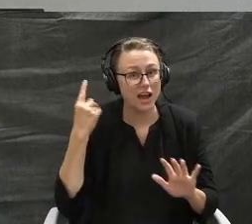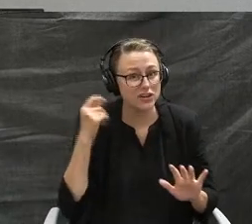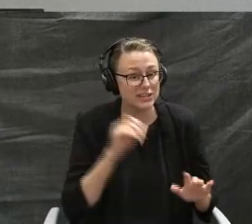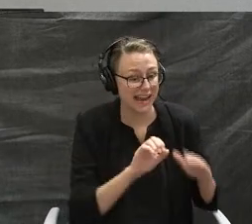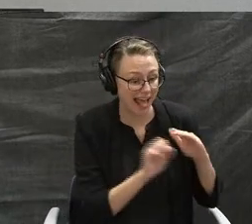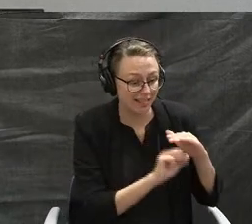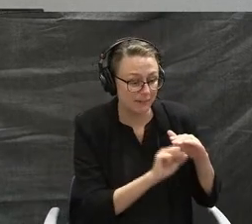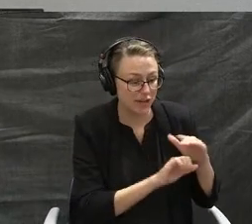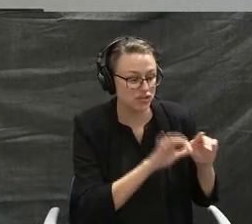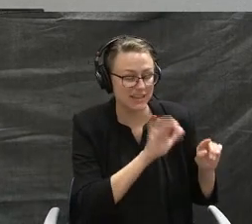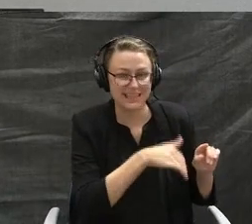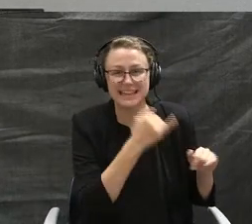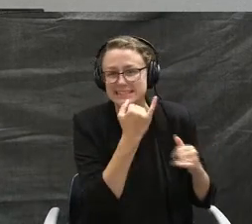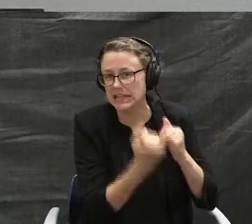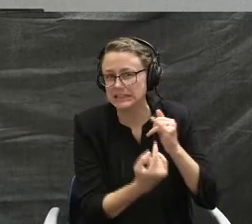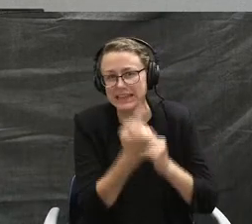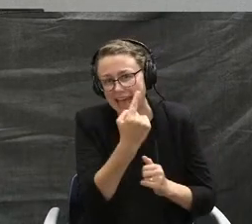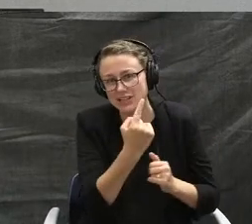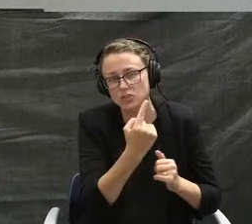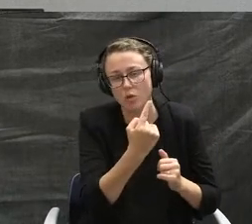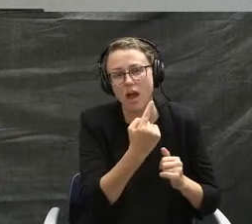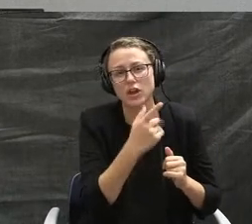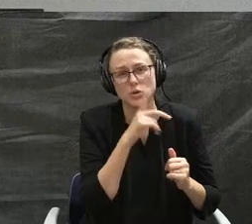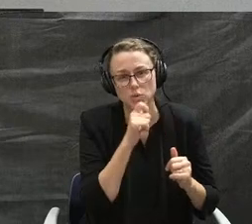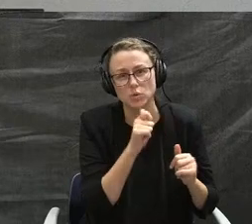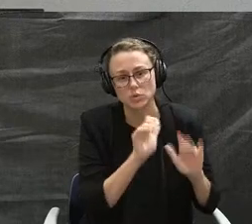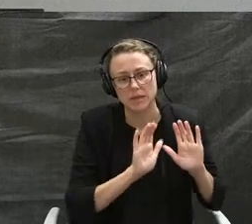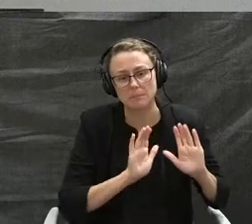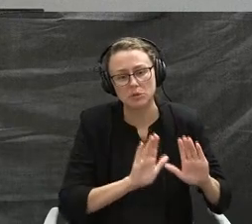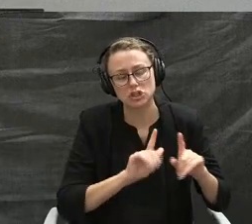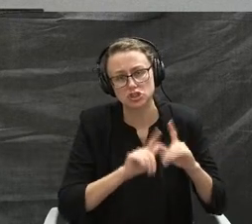pushed to being online only after they get past 30.